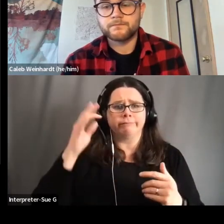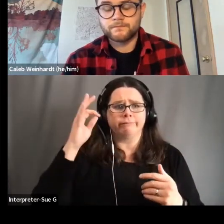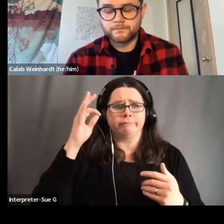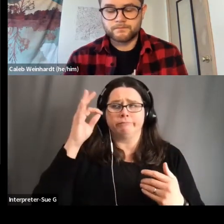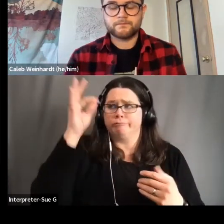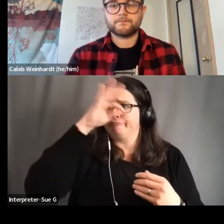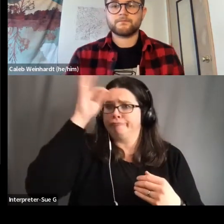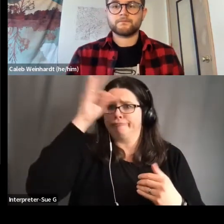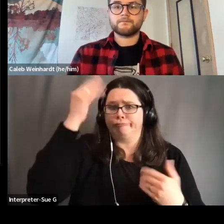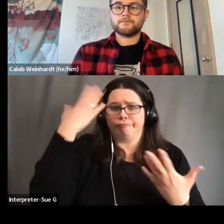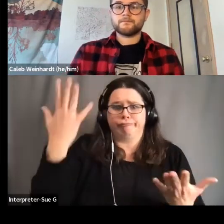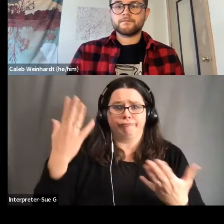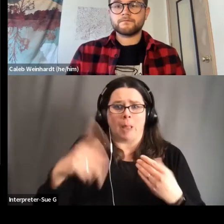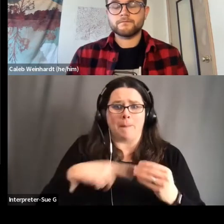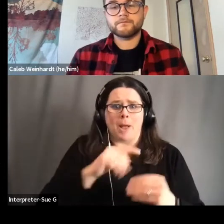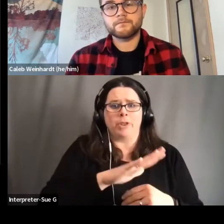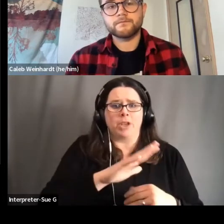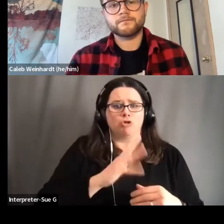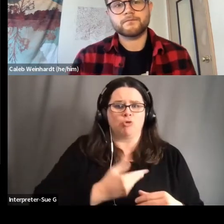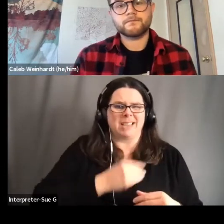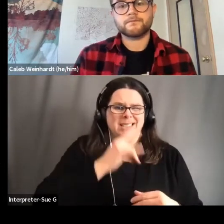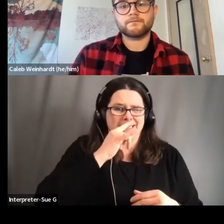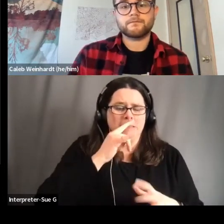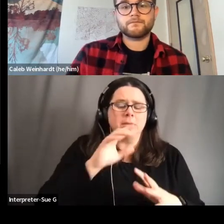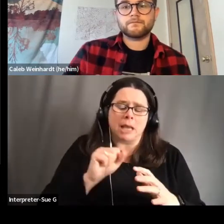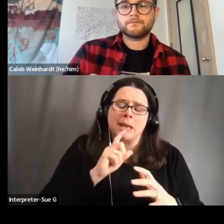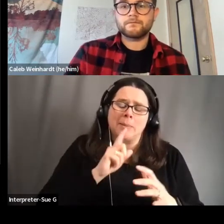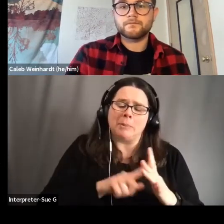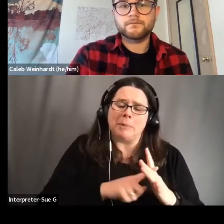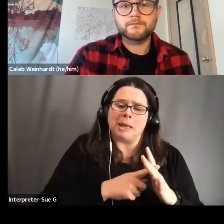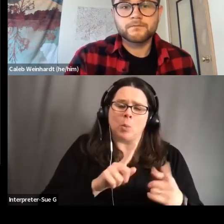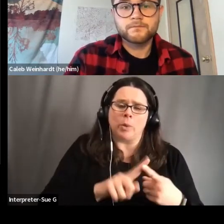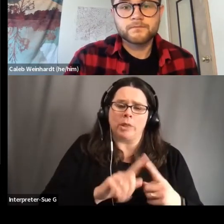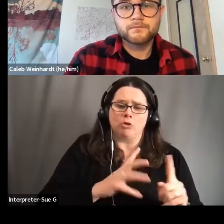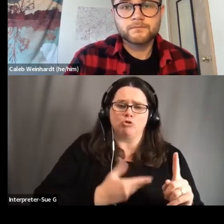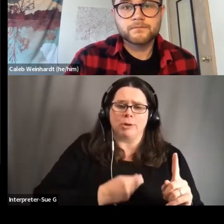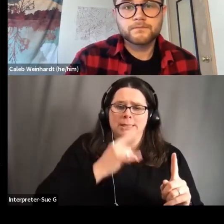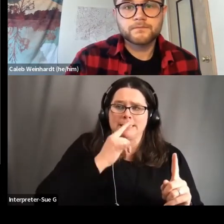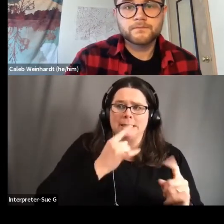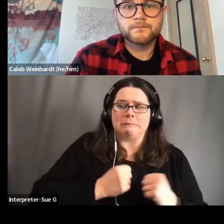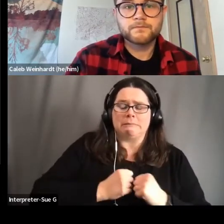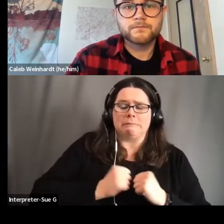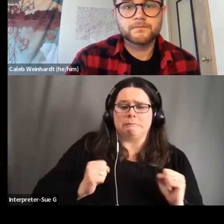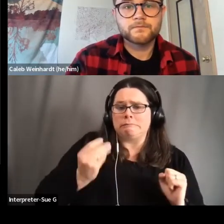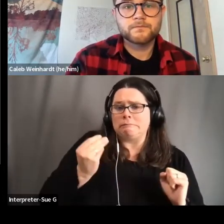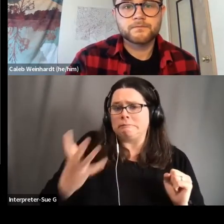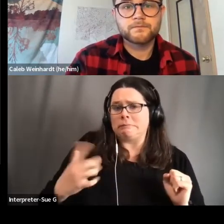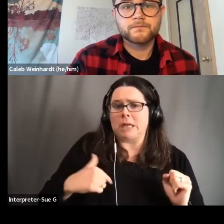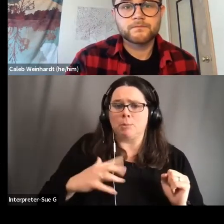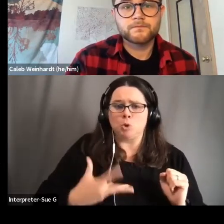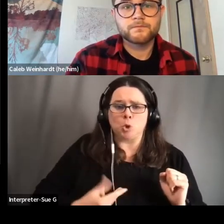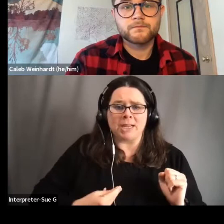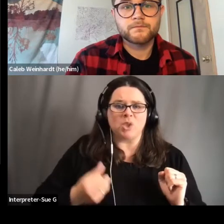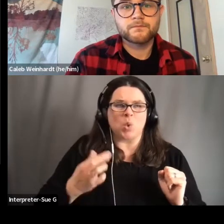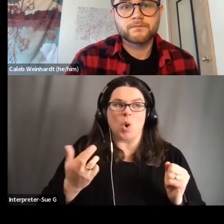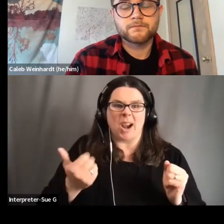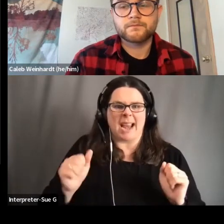and that could be, at least in the beginning when their trans kid shares that they're trans with them or it could be any point down the line.